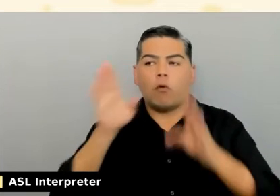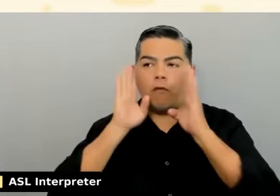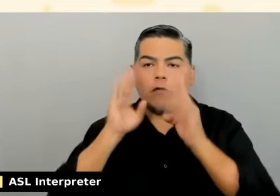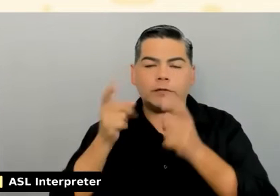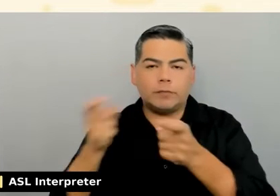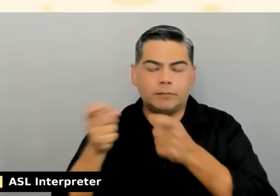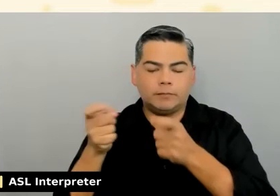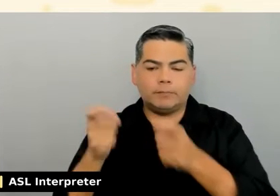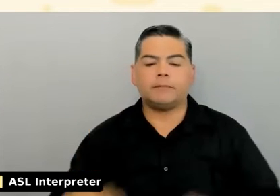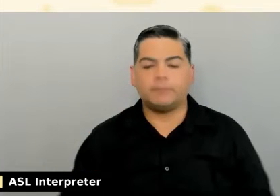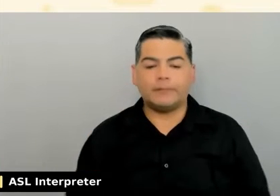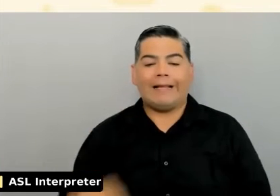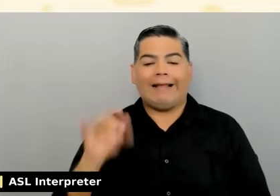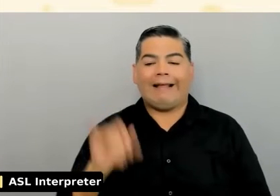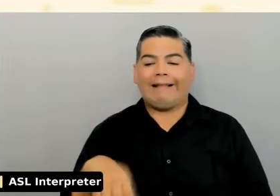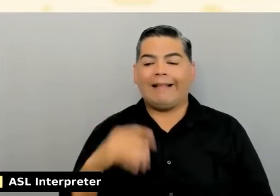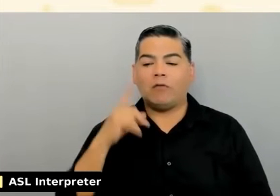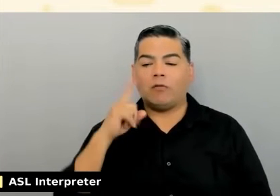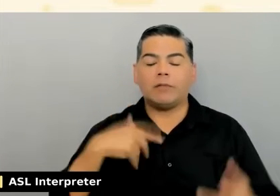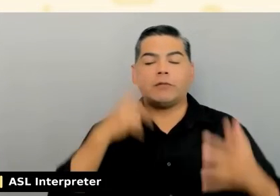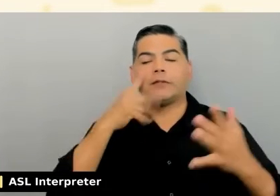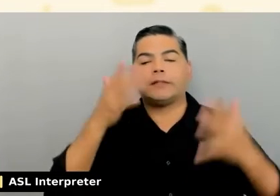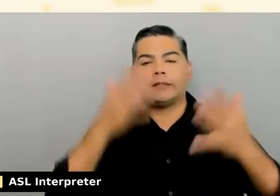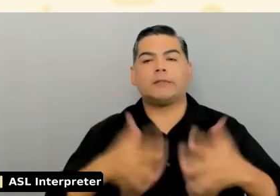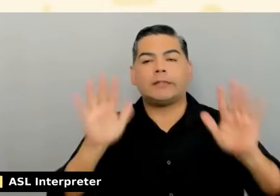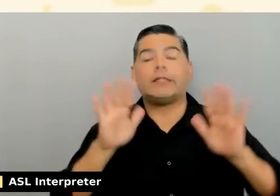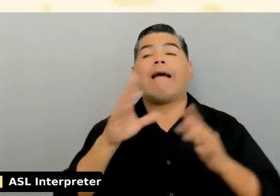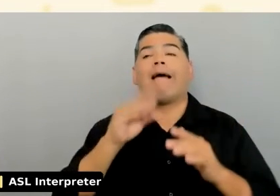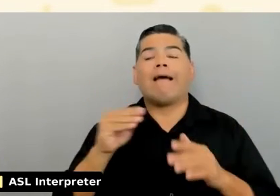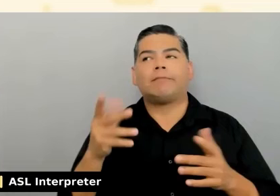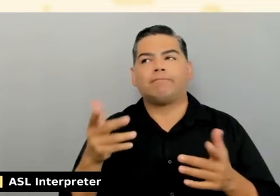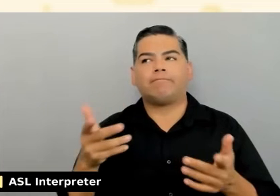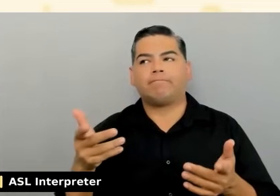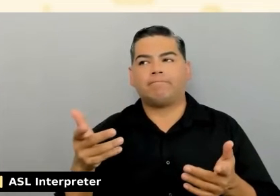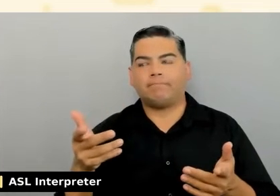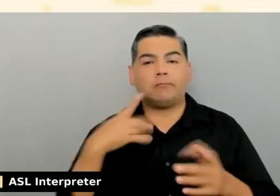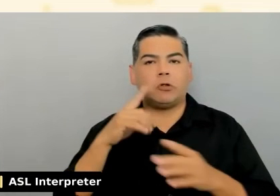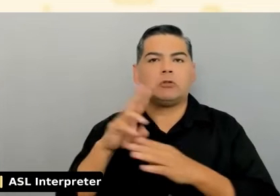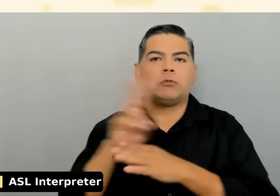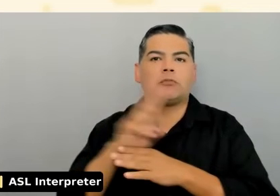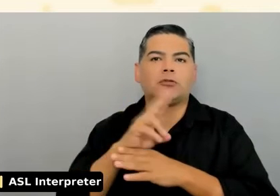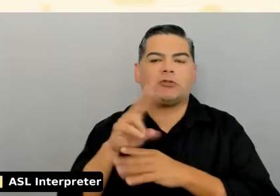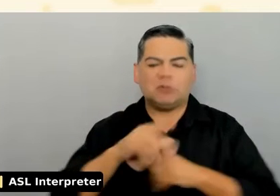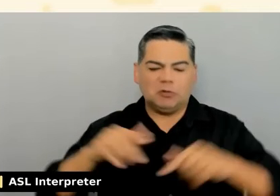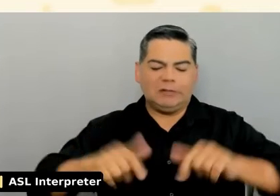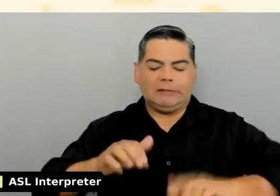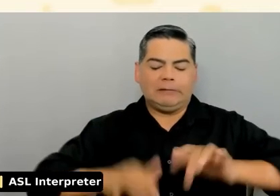in order for a complete and useful experience for keyboard users.